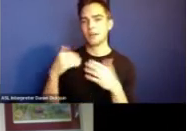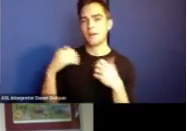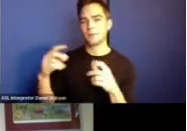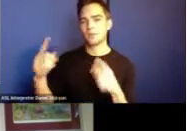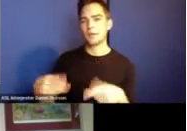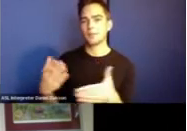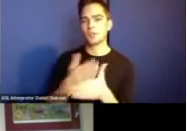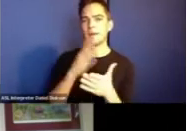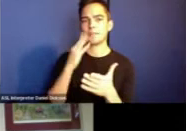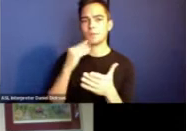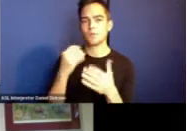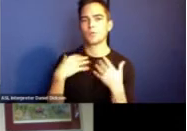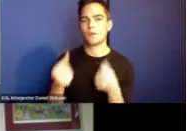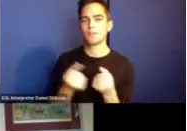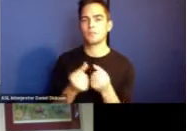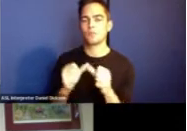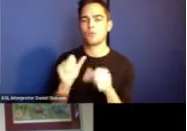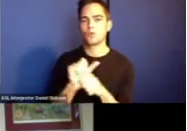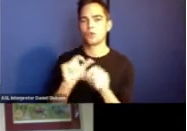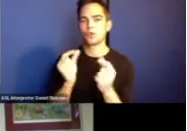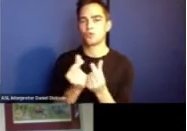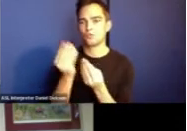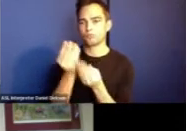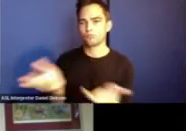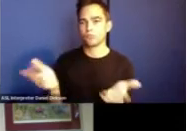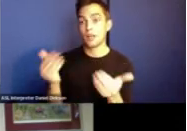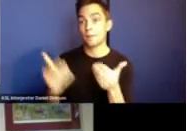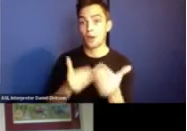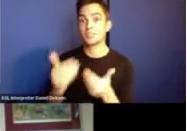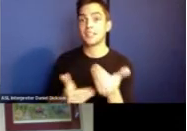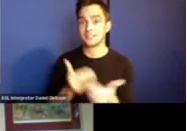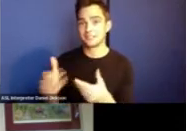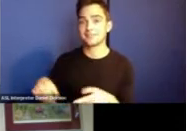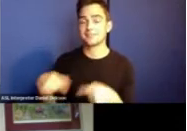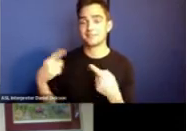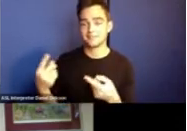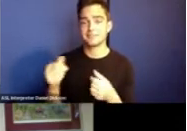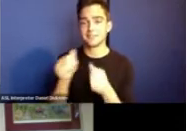recovery support workgroup. It's been a process and I think they've already heard some of